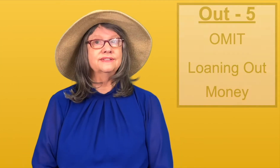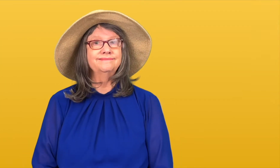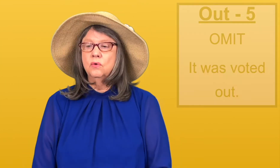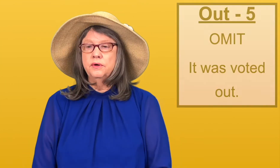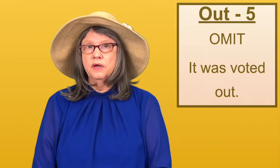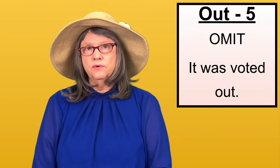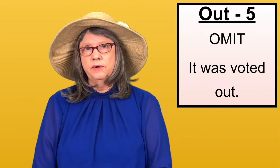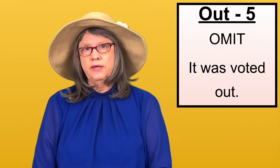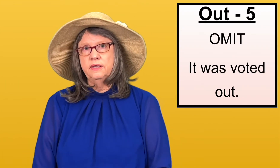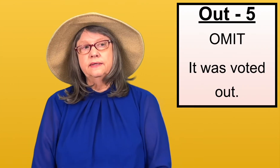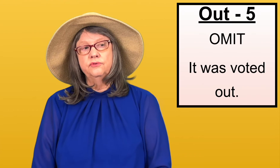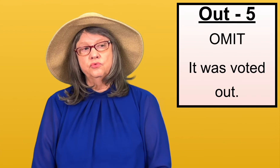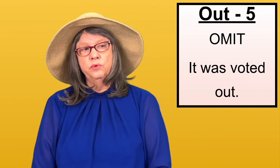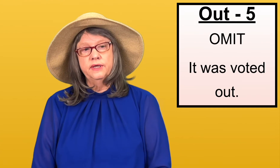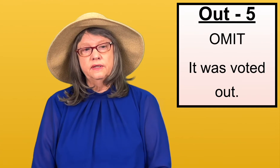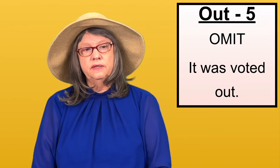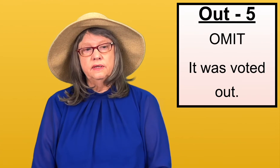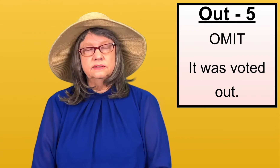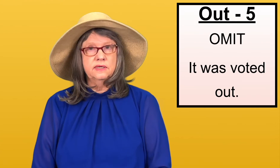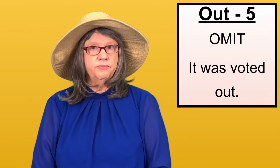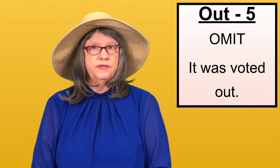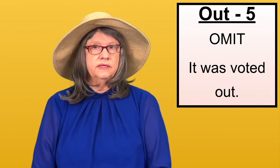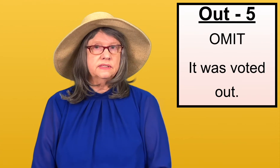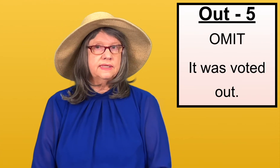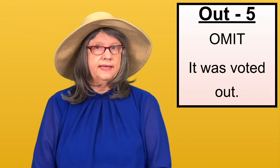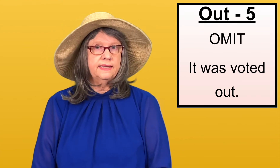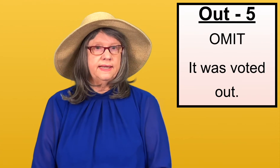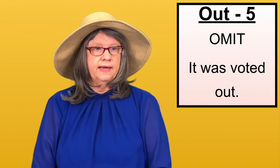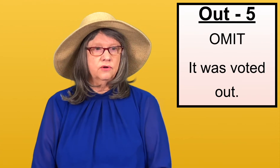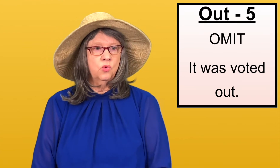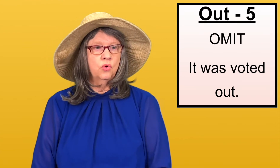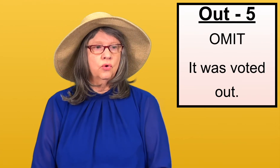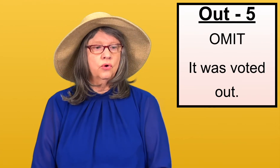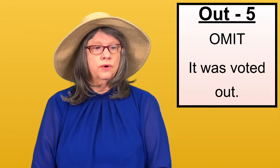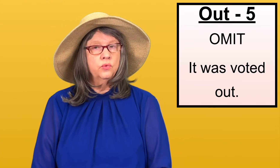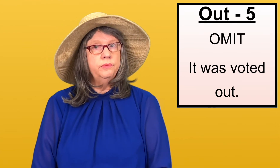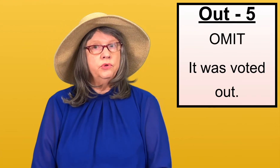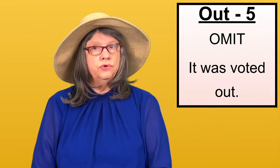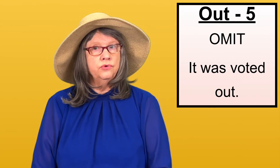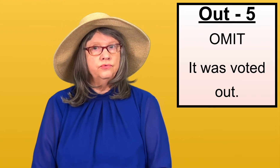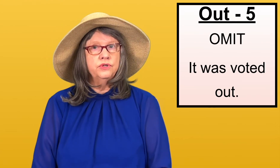Or, another way is when something is taken out or removed.